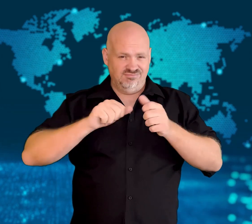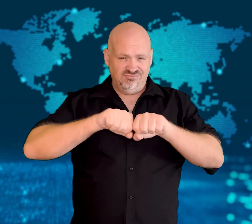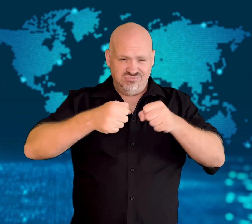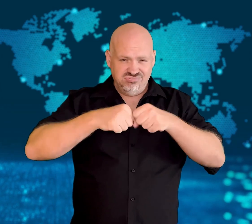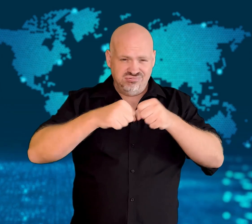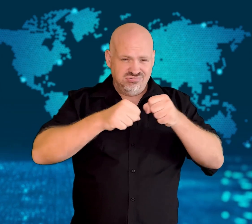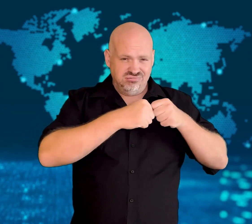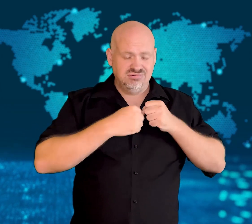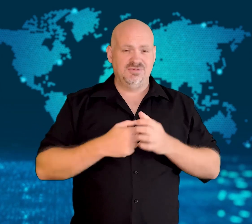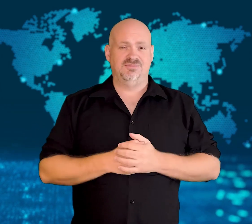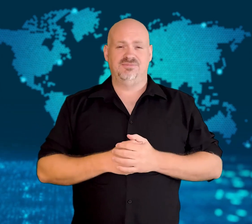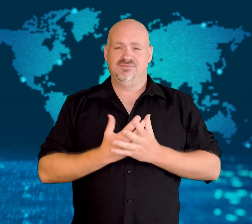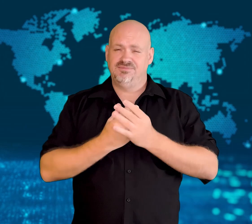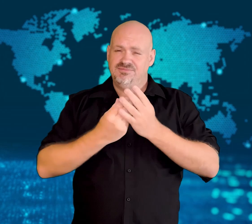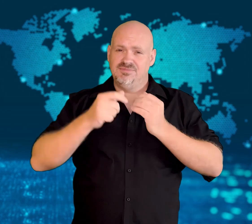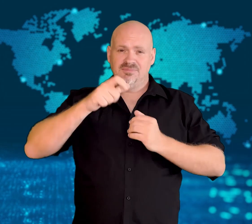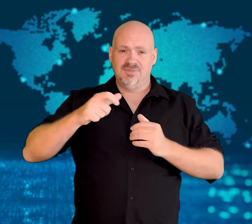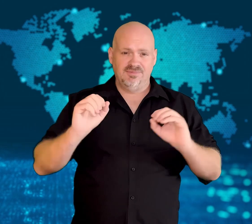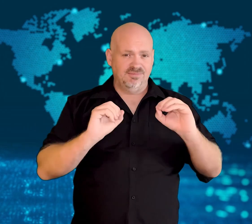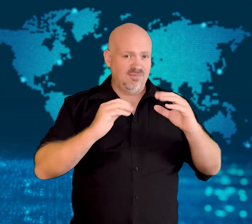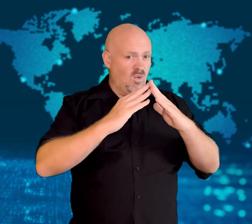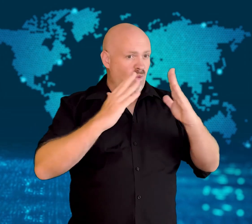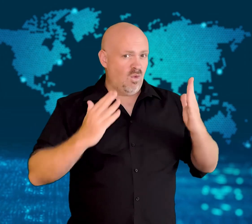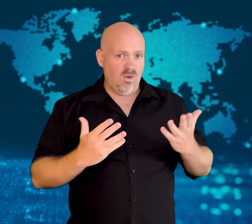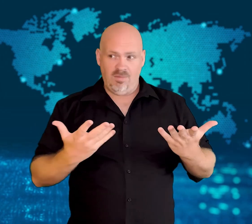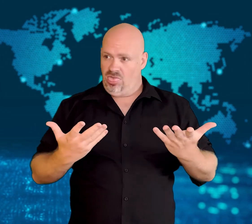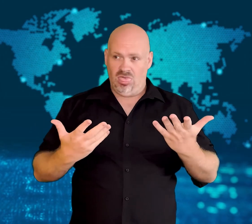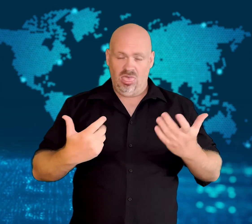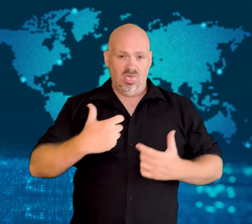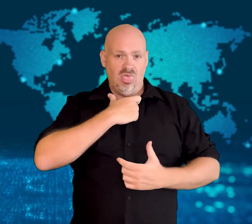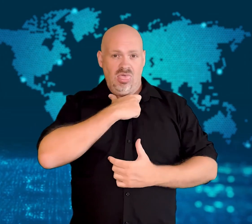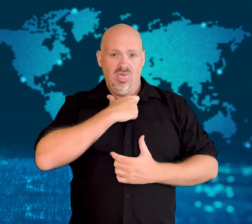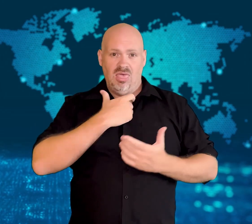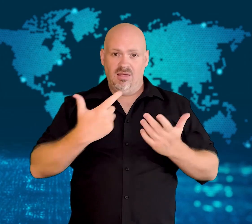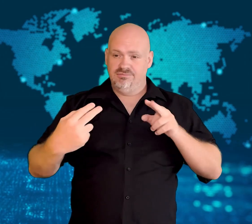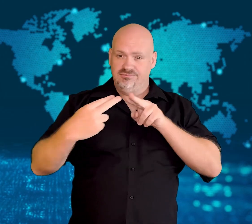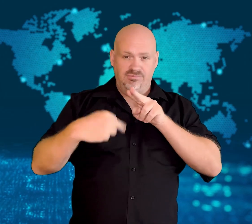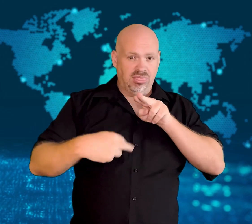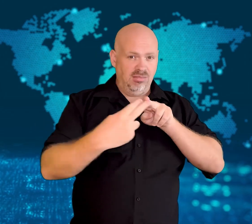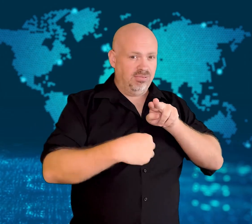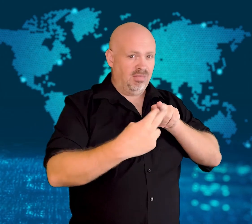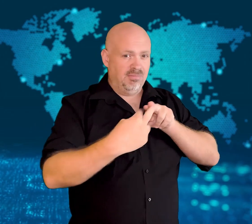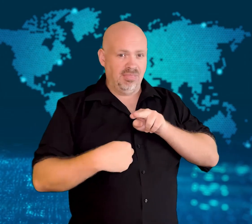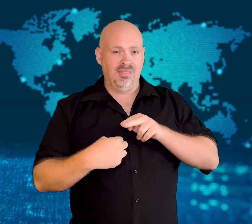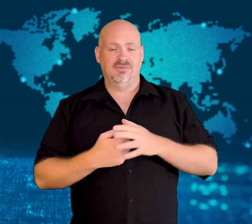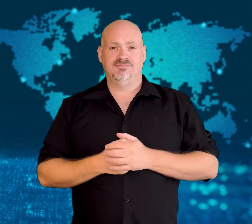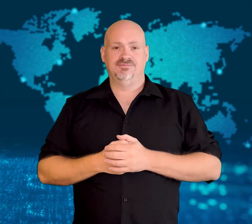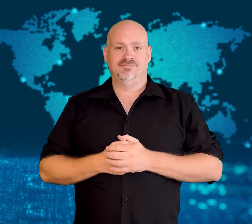There have also been food shortages in every flooding district,